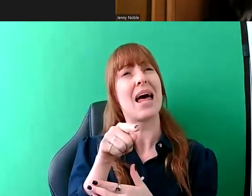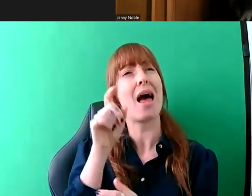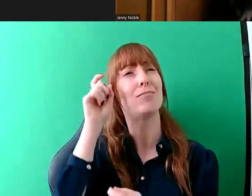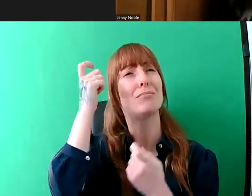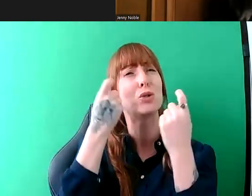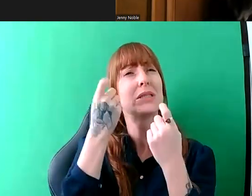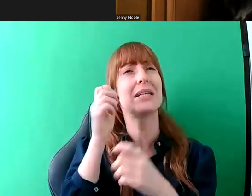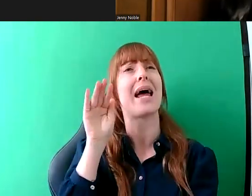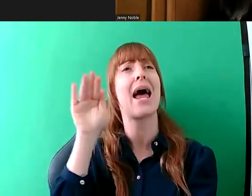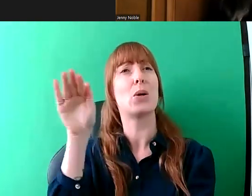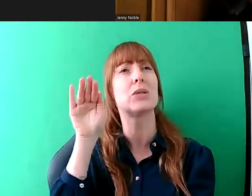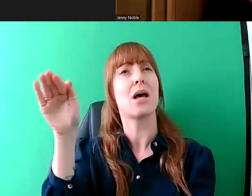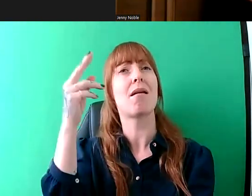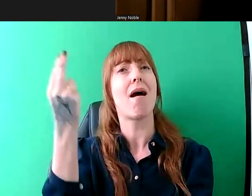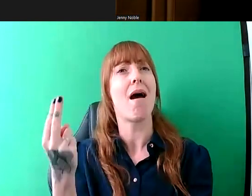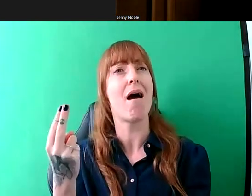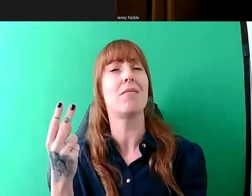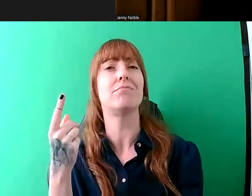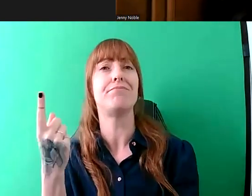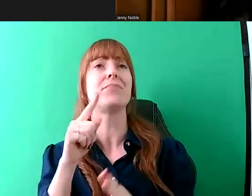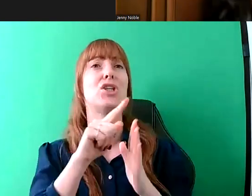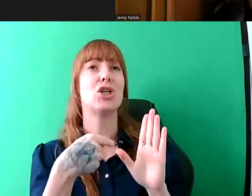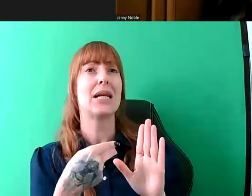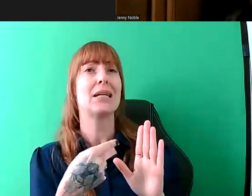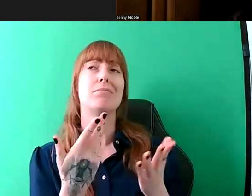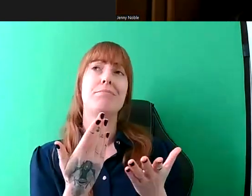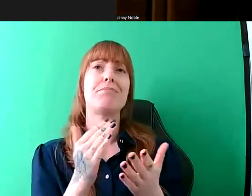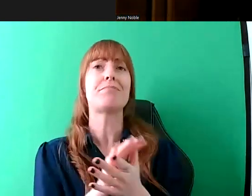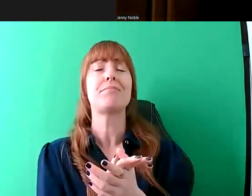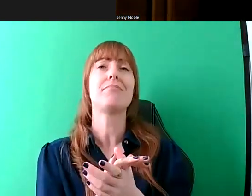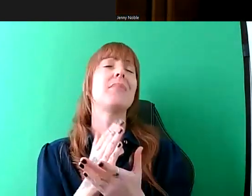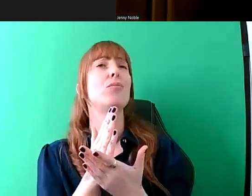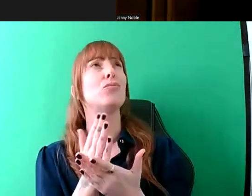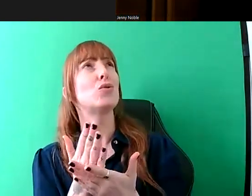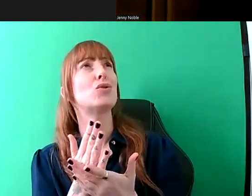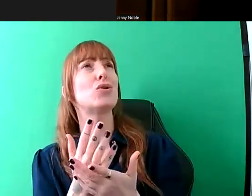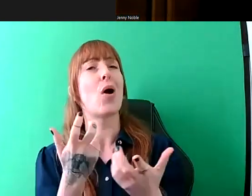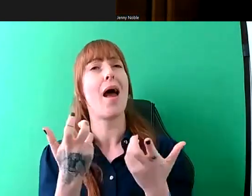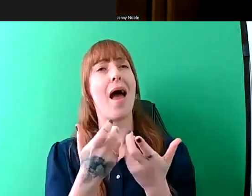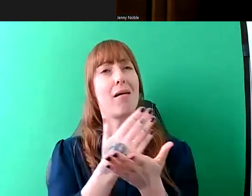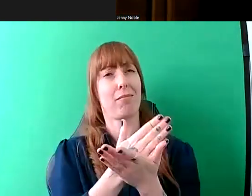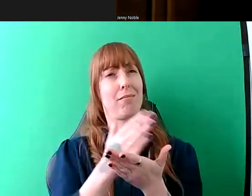Jenny: Yeah, I'm not I'm not sure about how you would define the term 'Outsider Art'; I mean,